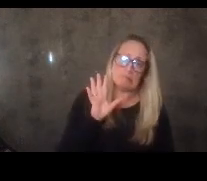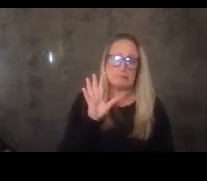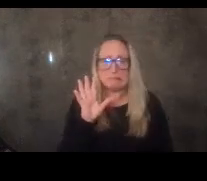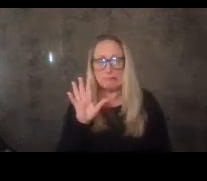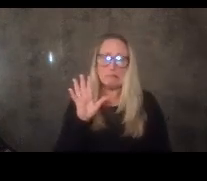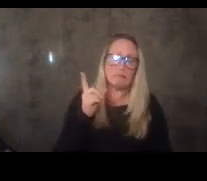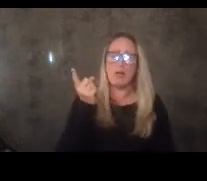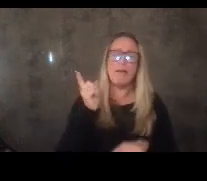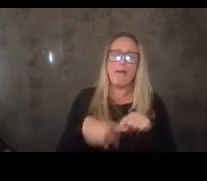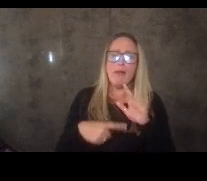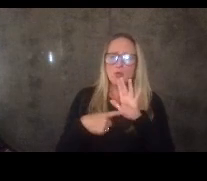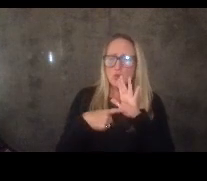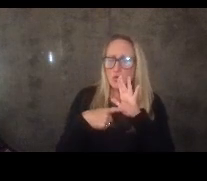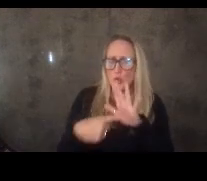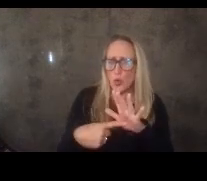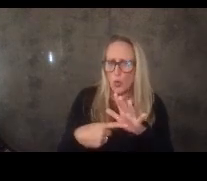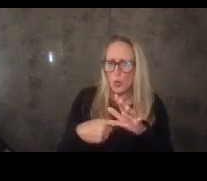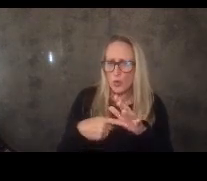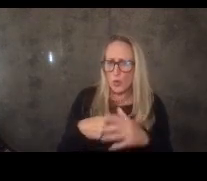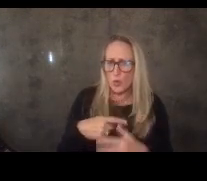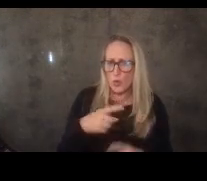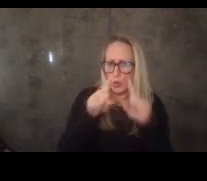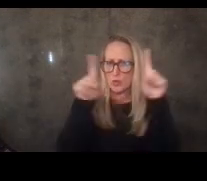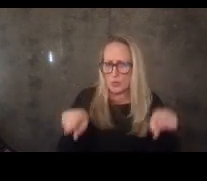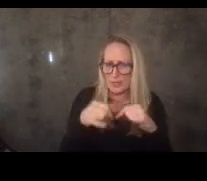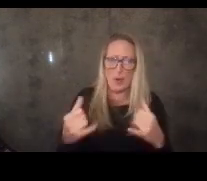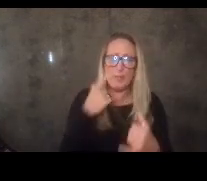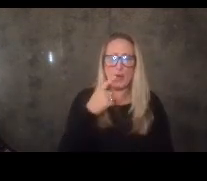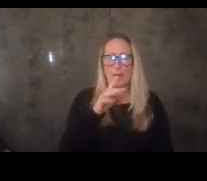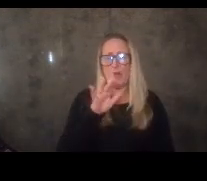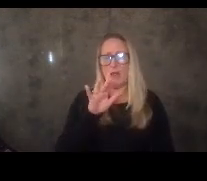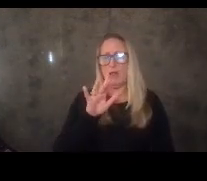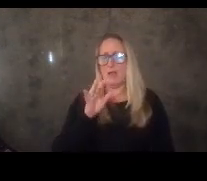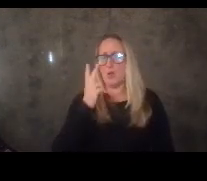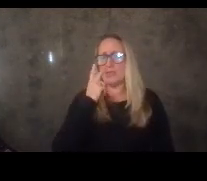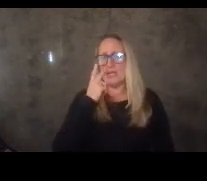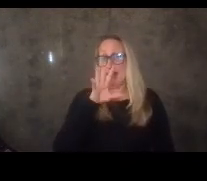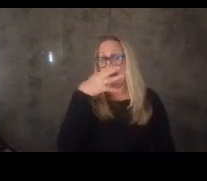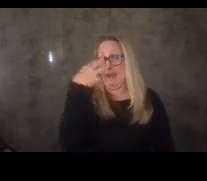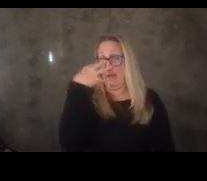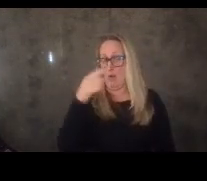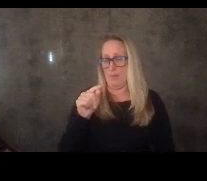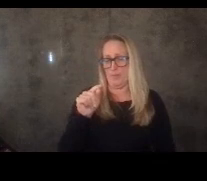ability to show you on screen, but it would be available right under the camera option to either change background